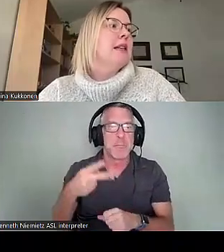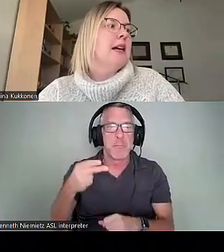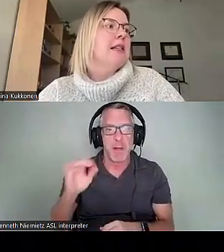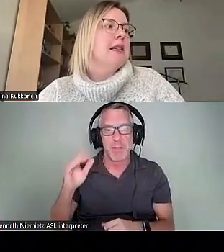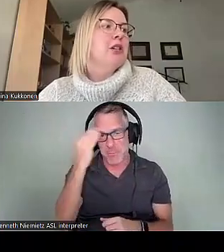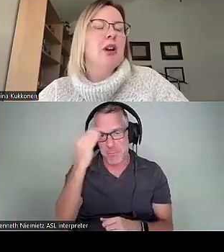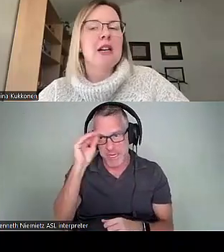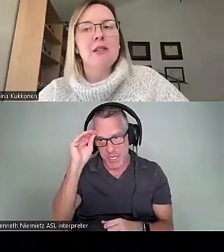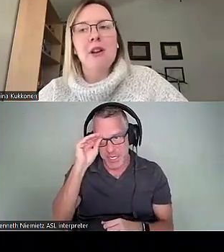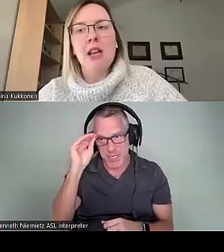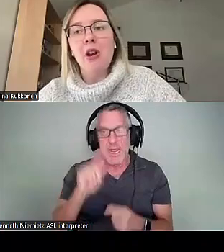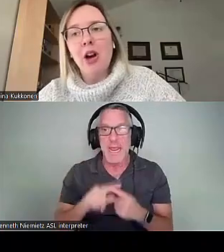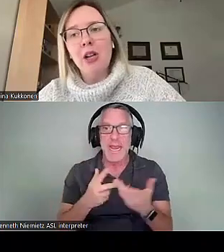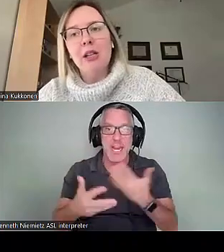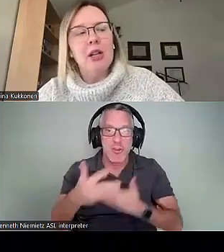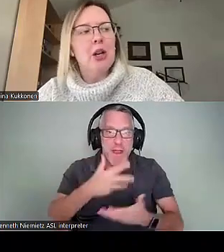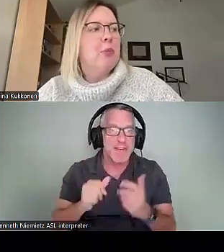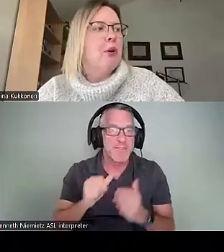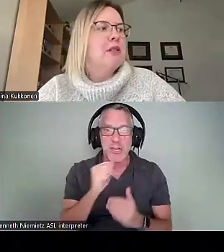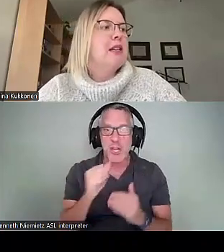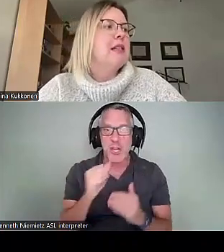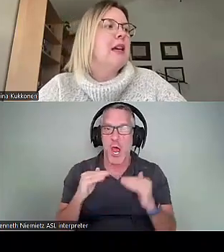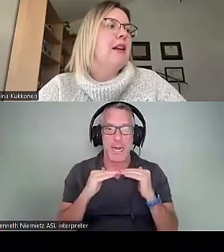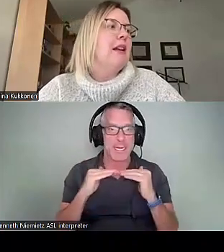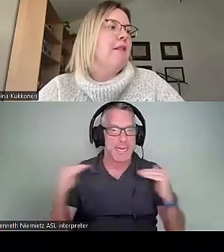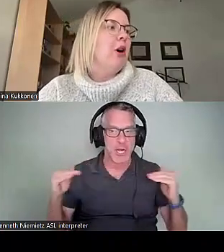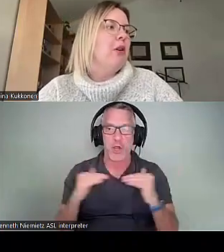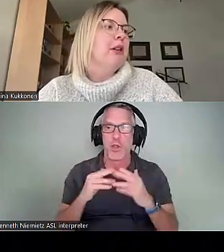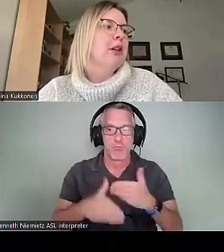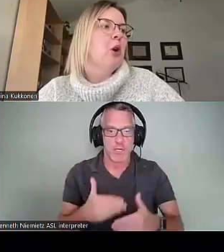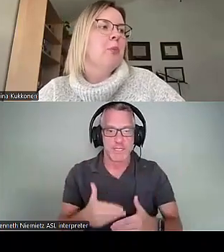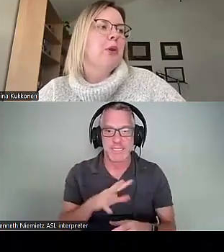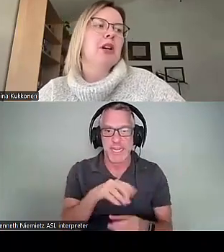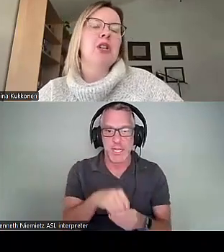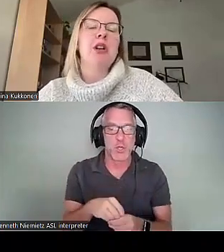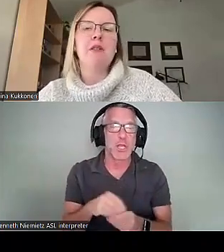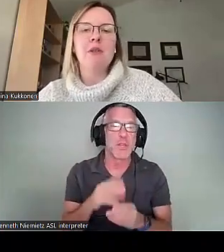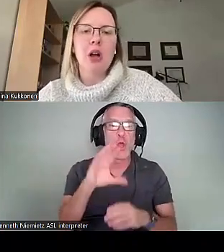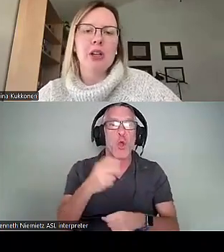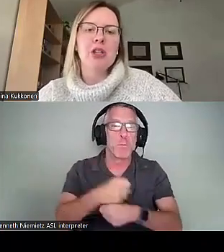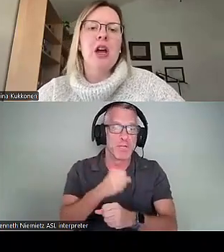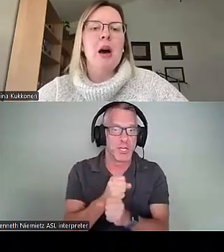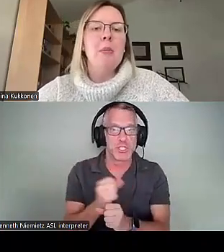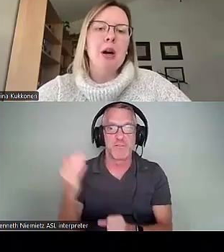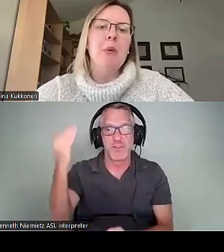it as an interactive and nonlinear process and involving the co-production of knowledge among